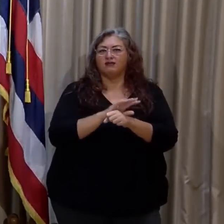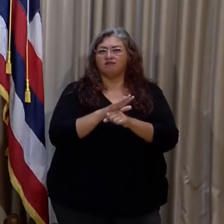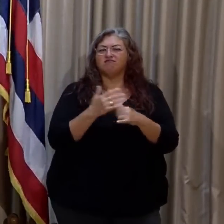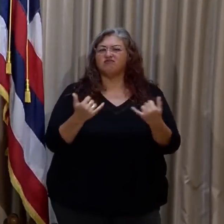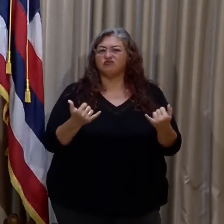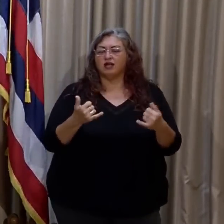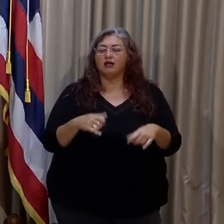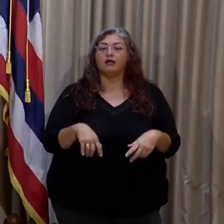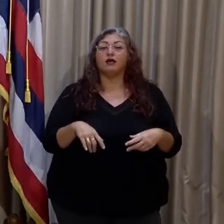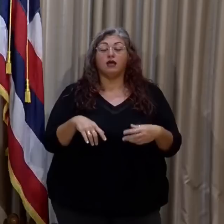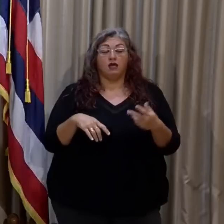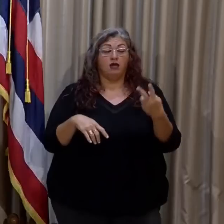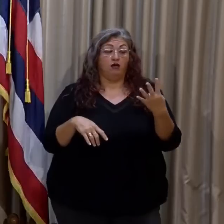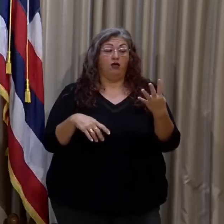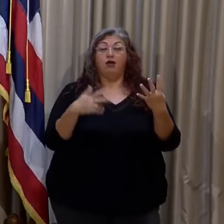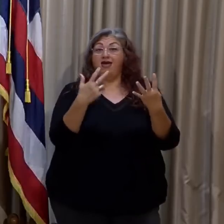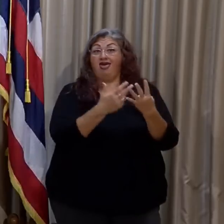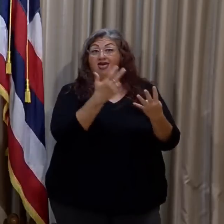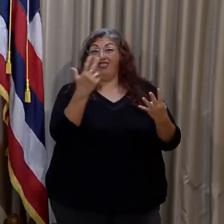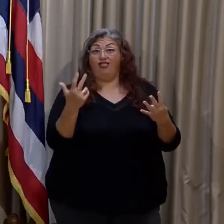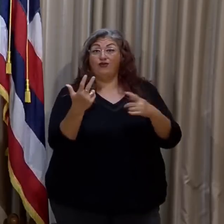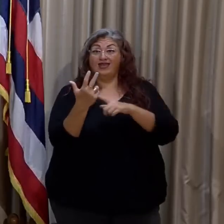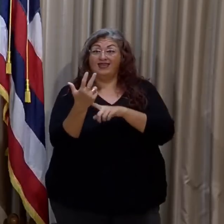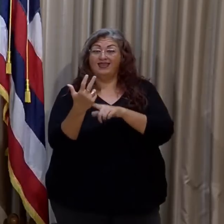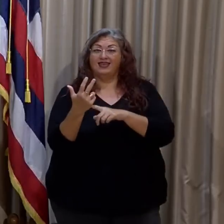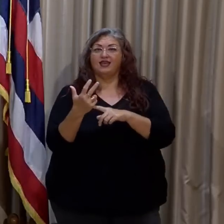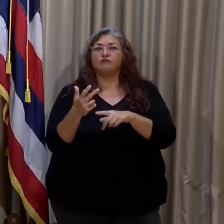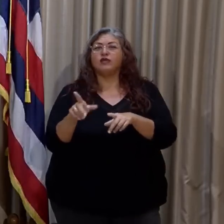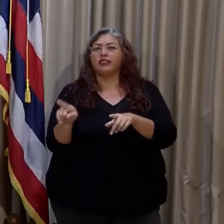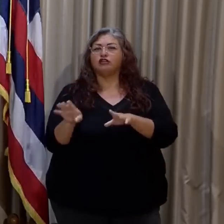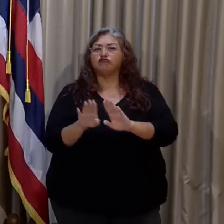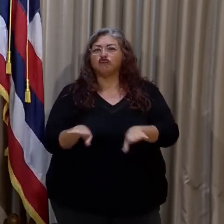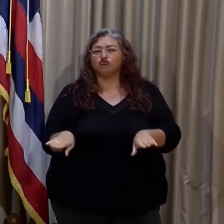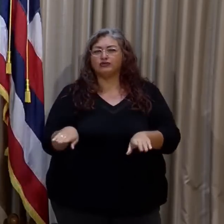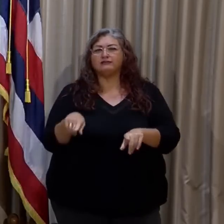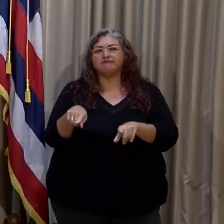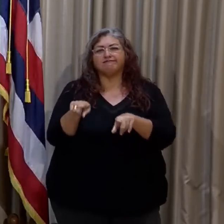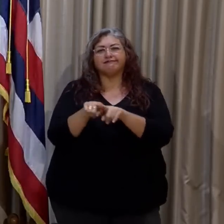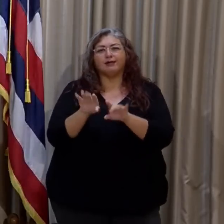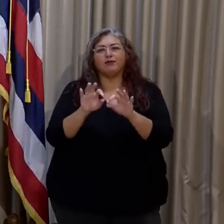ALOHA, EVERYONE. AT THE GOVERNOR MENTIONED, WE HAVE FOUR NEW CASES REPORTED TODAY.